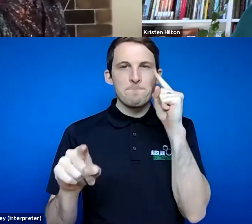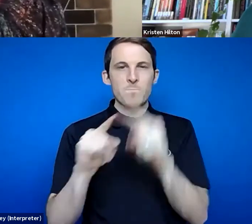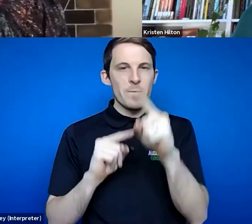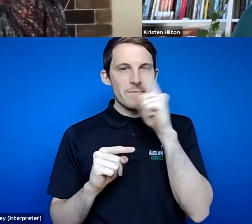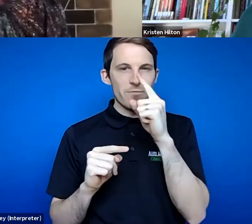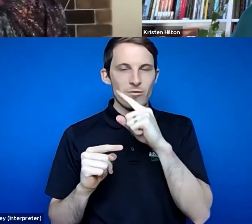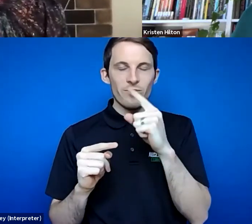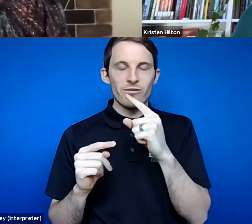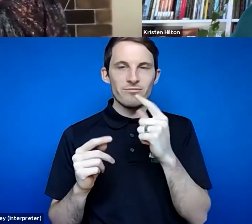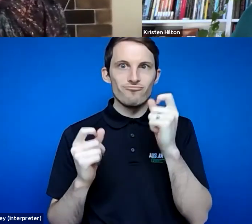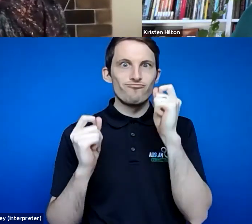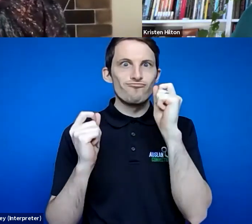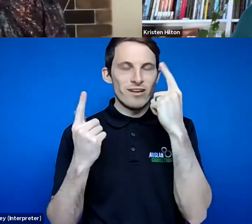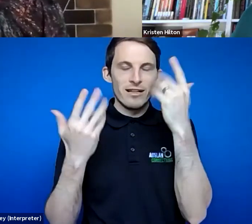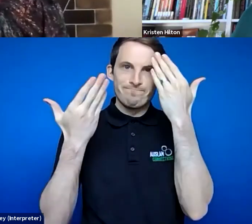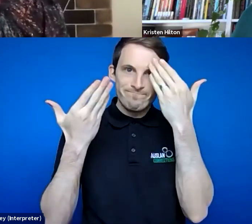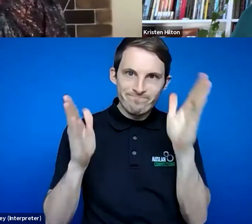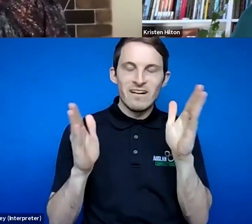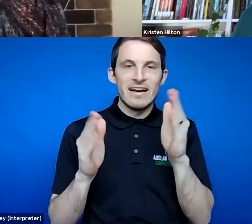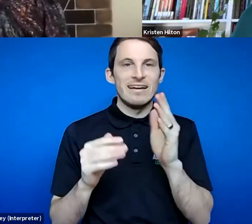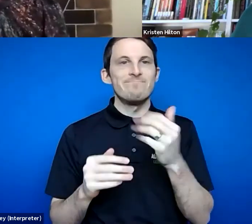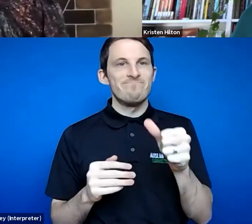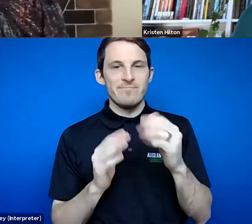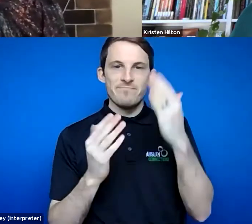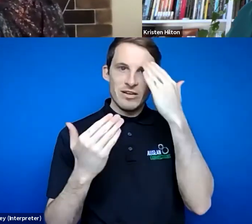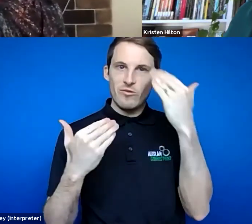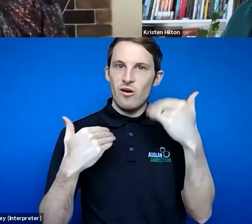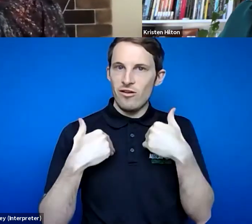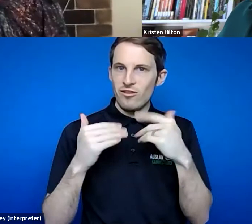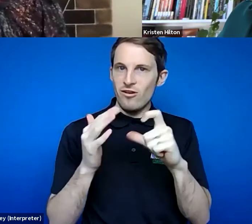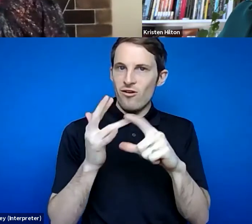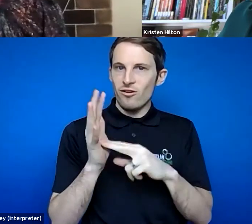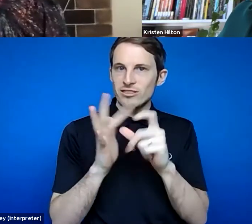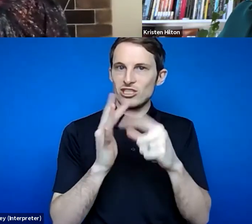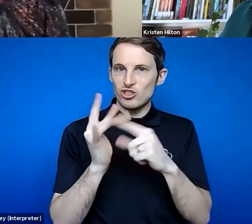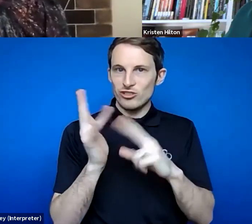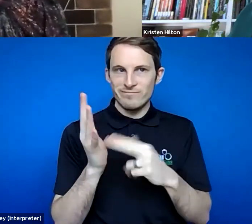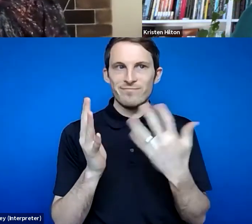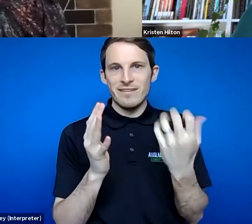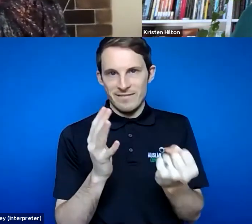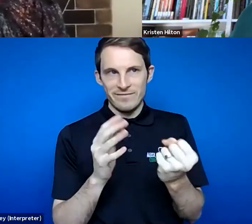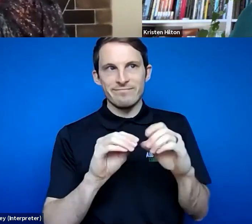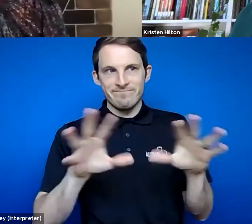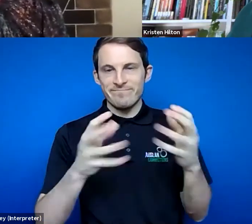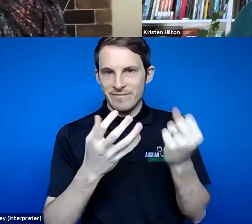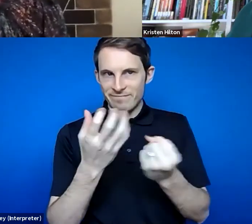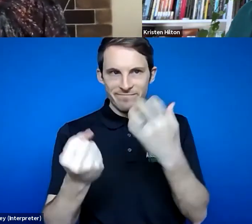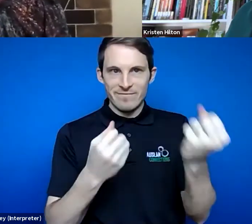that. They realise that mental health conditions are prevalent, that they can happen to anyone